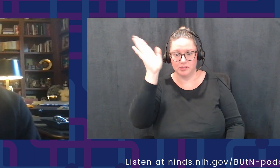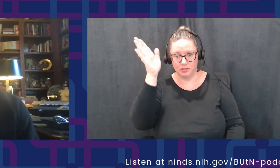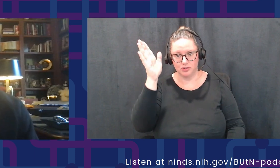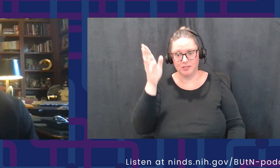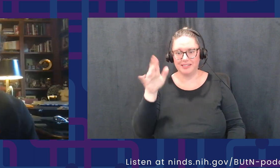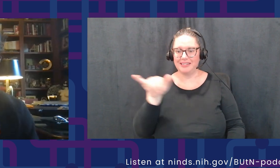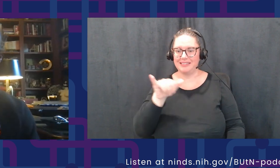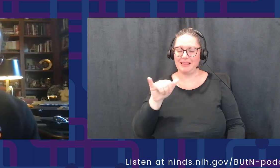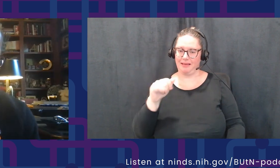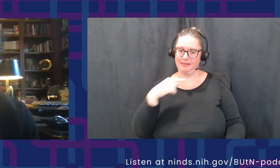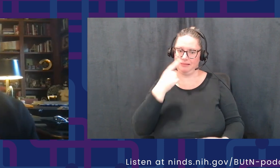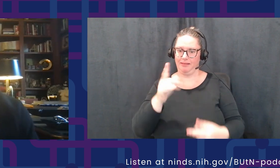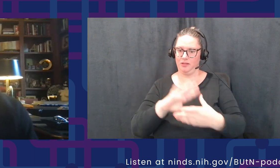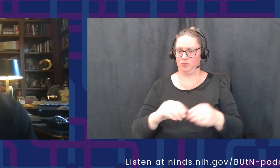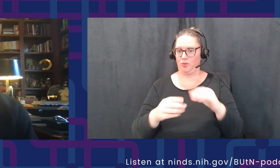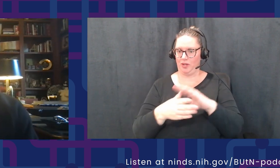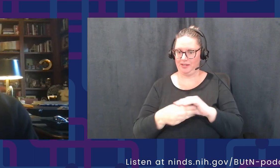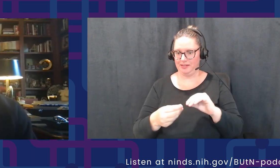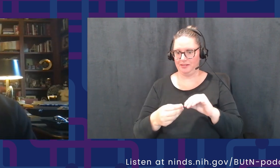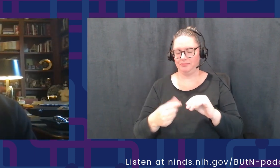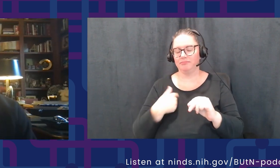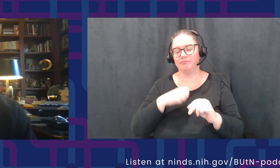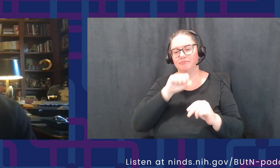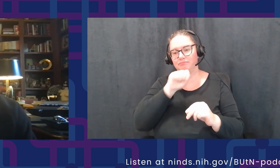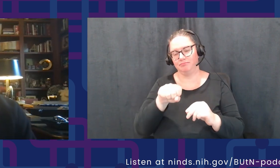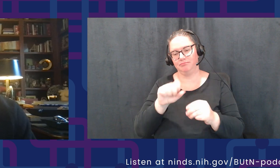it's like telling a story. And I love storytelling.